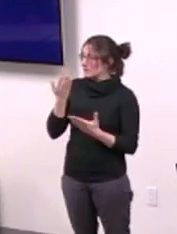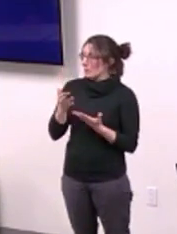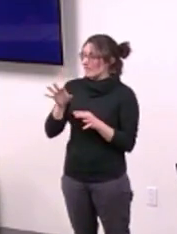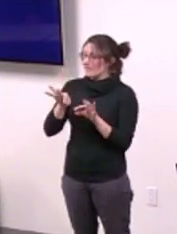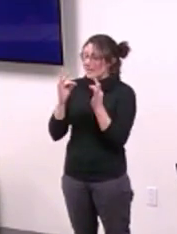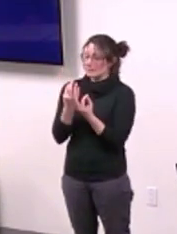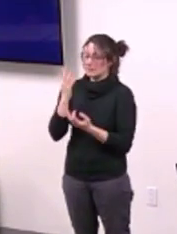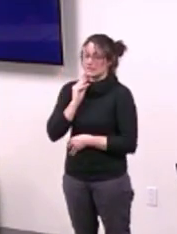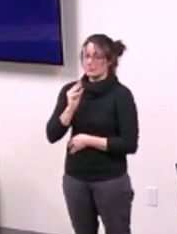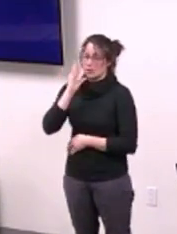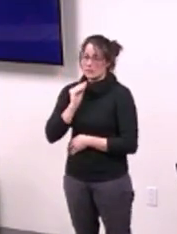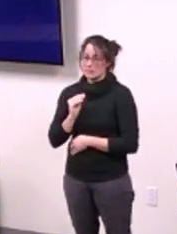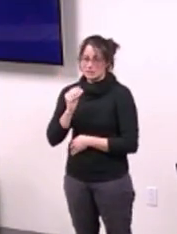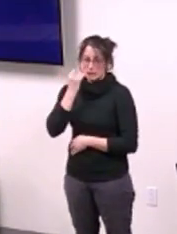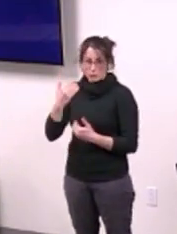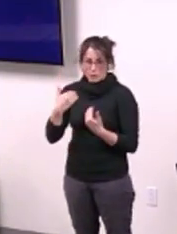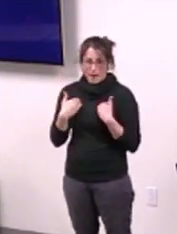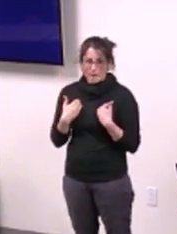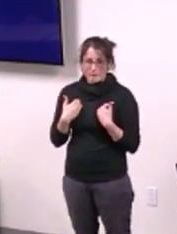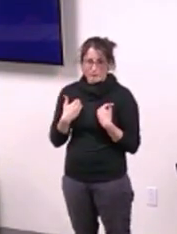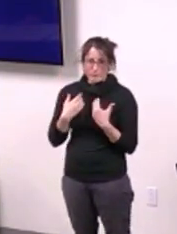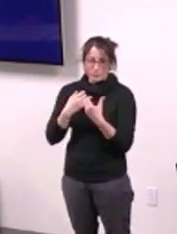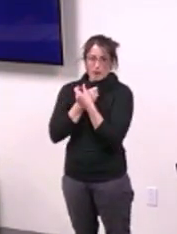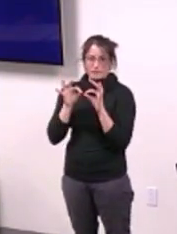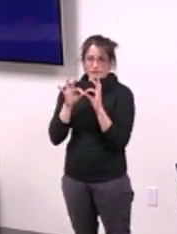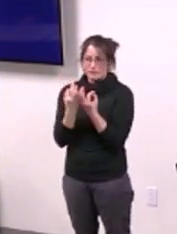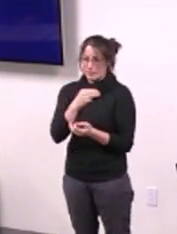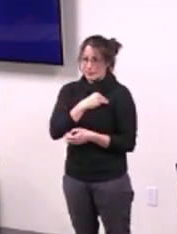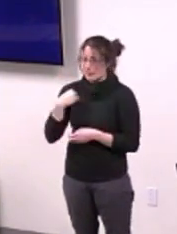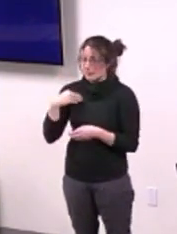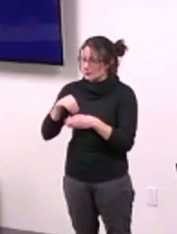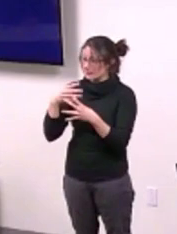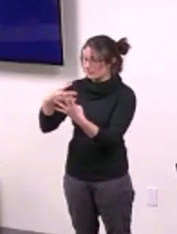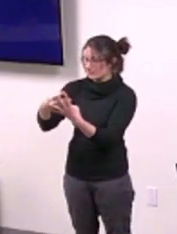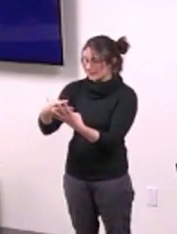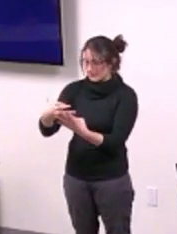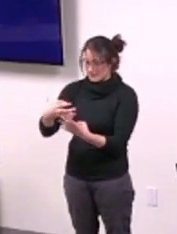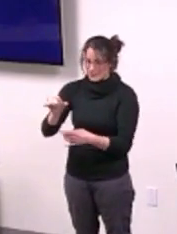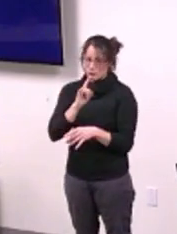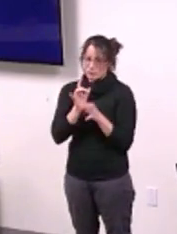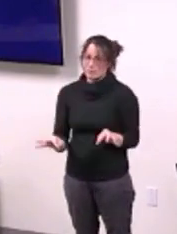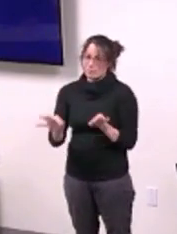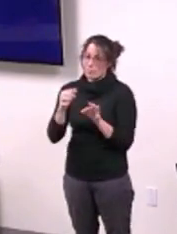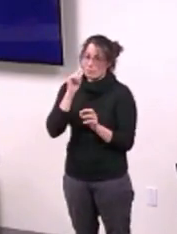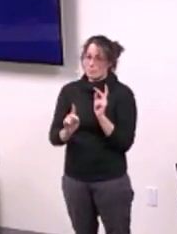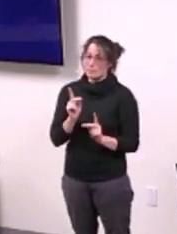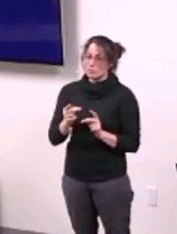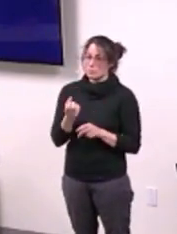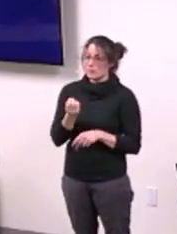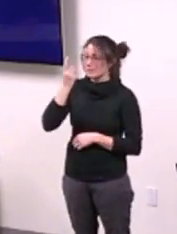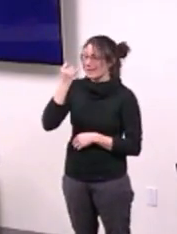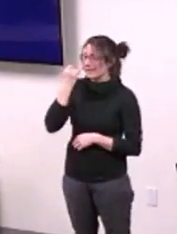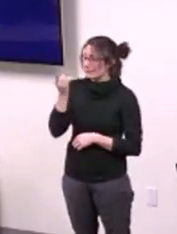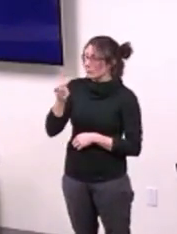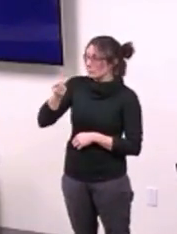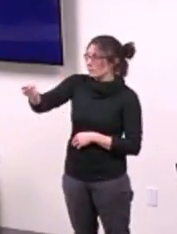Having loved ones who are incarcerated. That is so important for people to understand. That when you incarcerated one person,